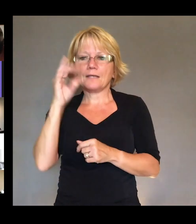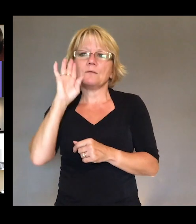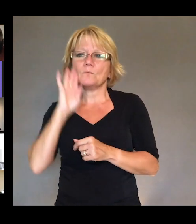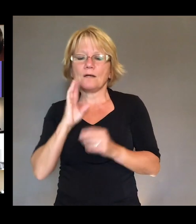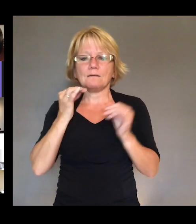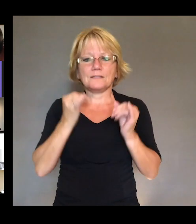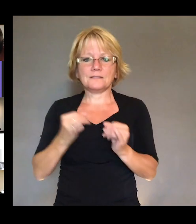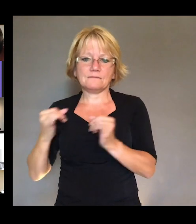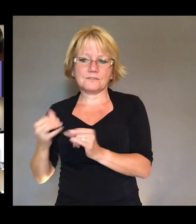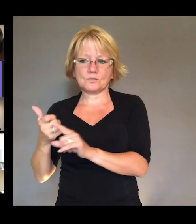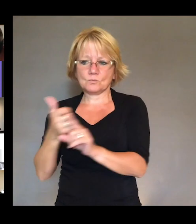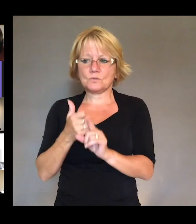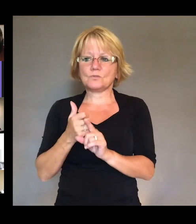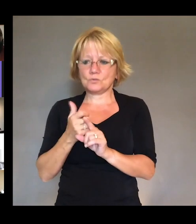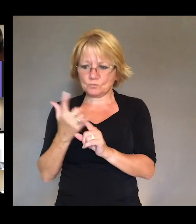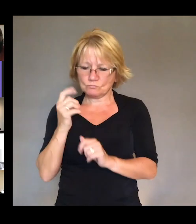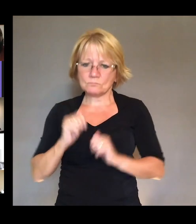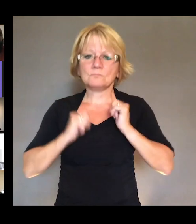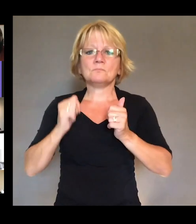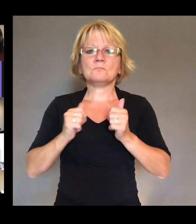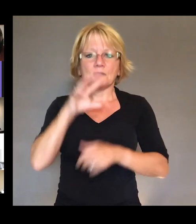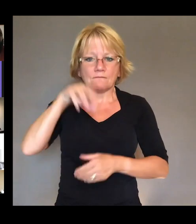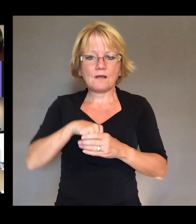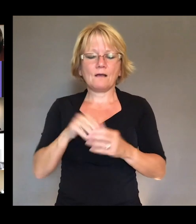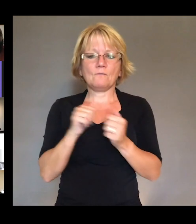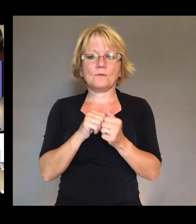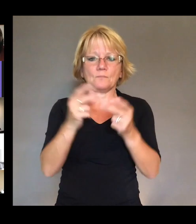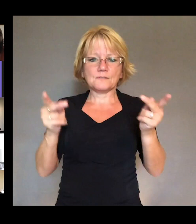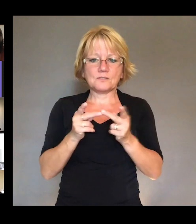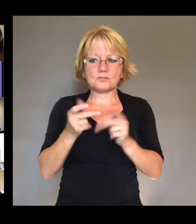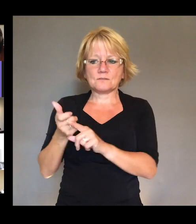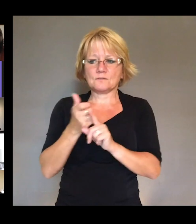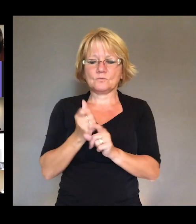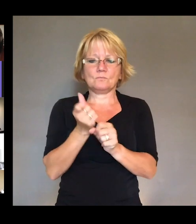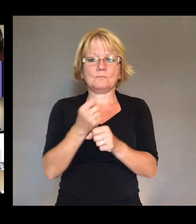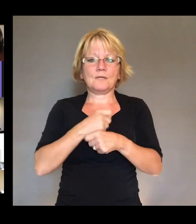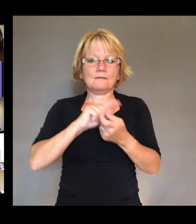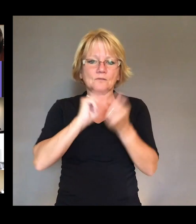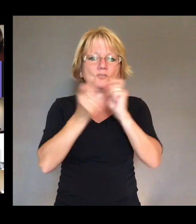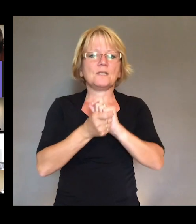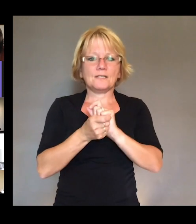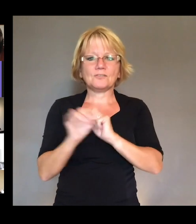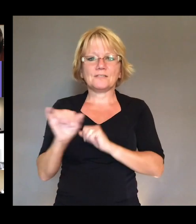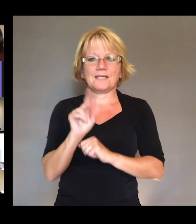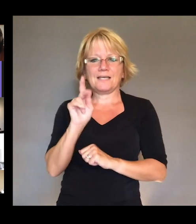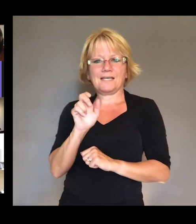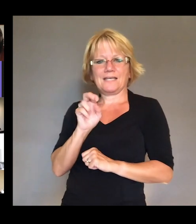and brown individuals to step up and to get into positions where they can make the change and that they can be the voice.